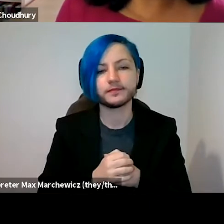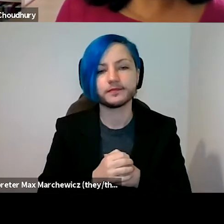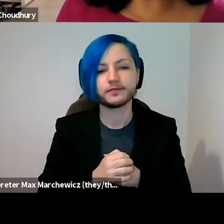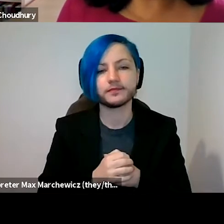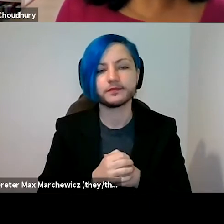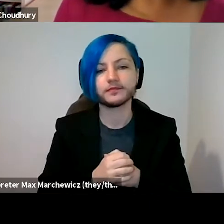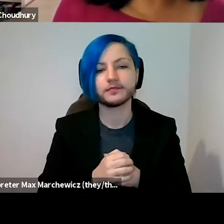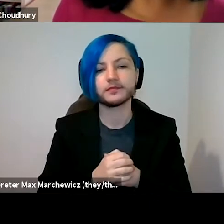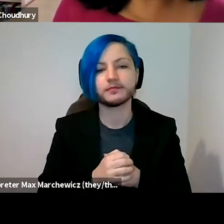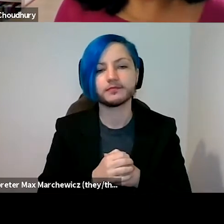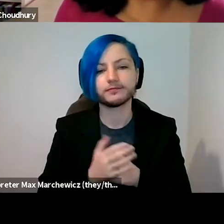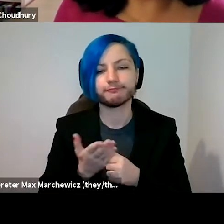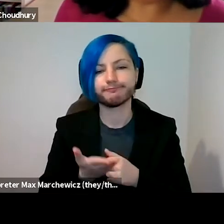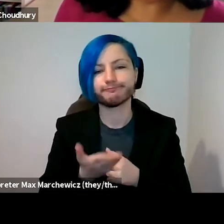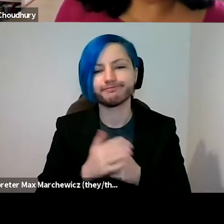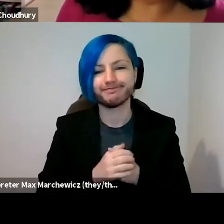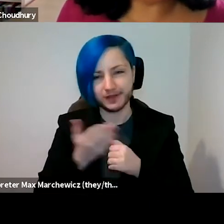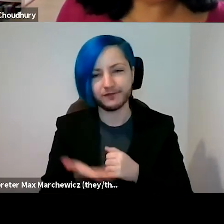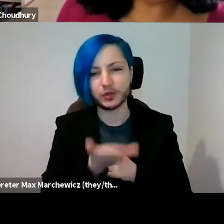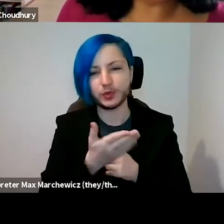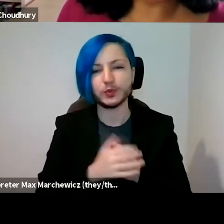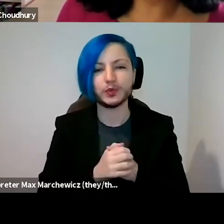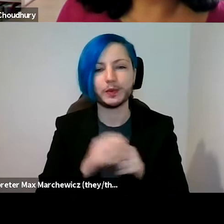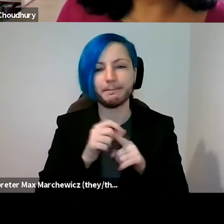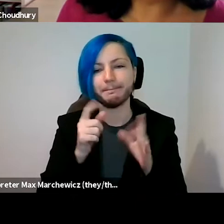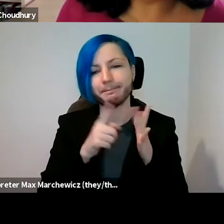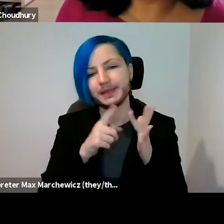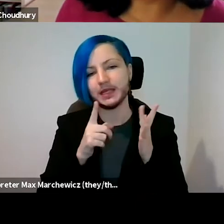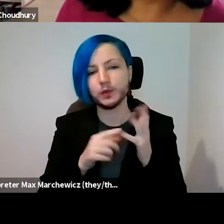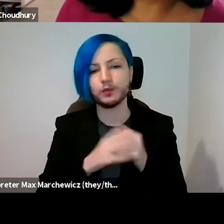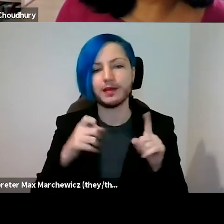Kakoli Bhattacharya, this is for you, Kakoli Bhattacharya.